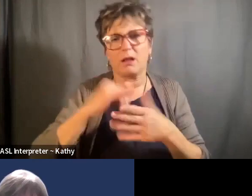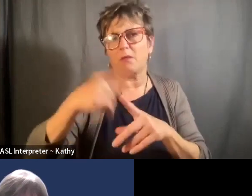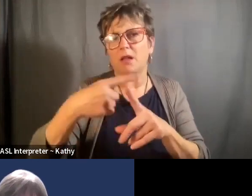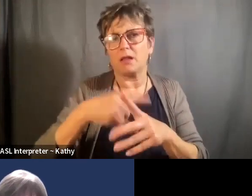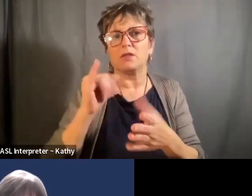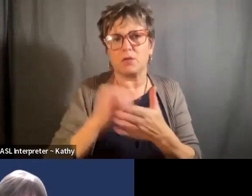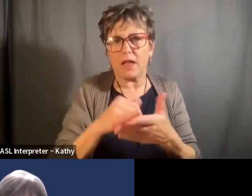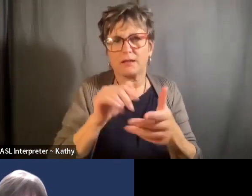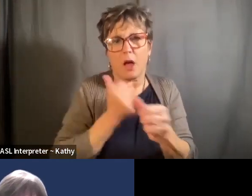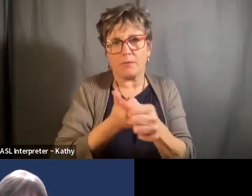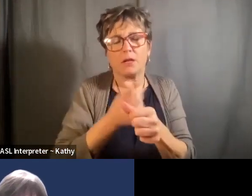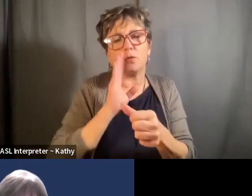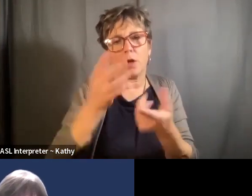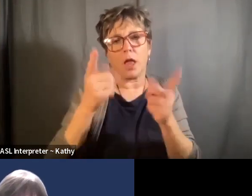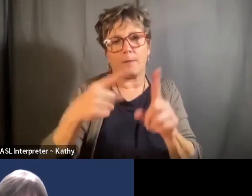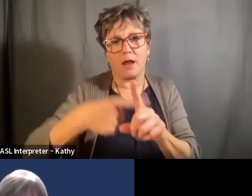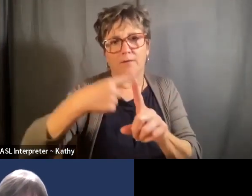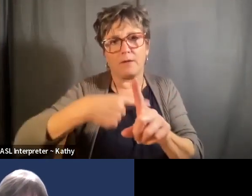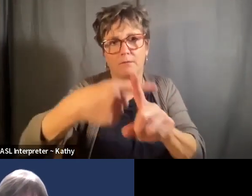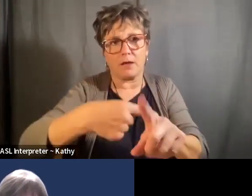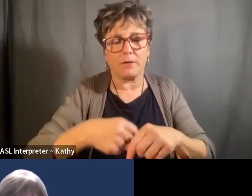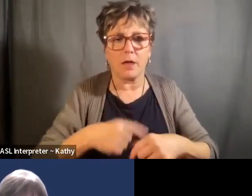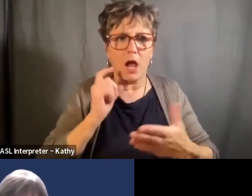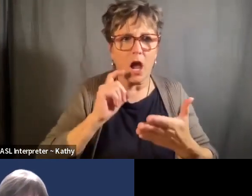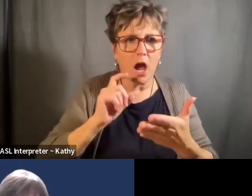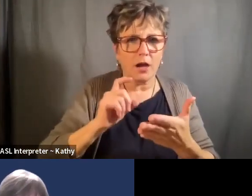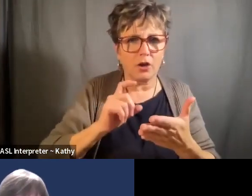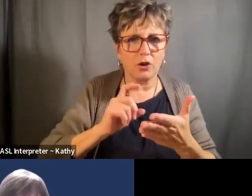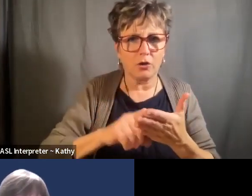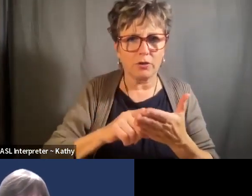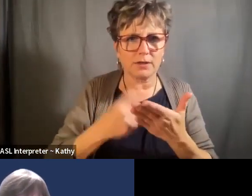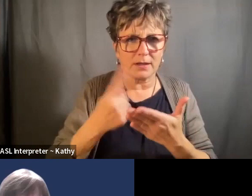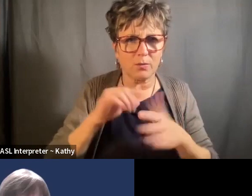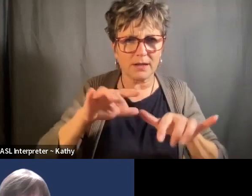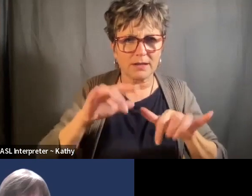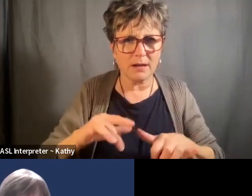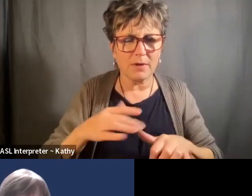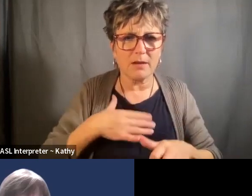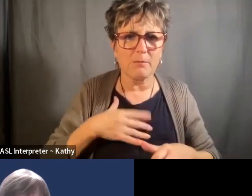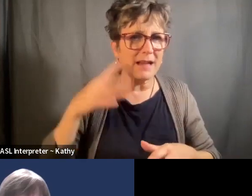And I see a note that my volume is a little low and I'm hard to hear but Megan you're here, you're